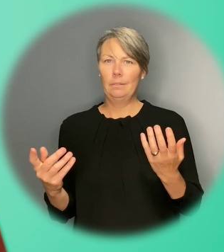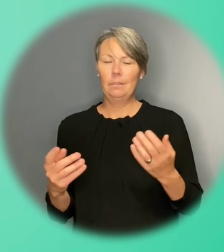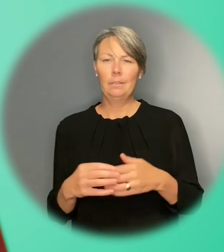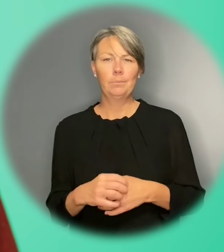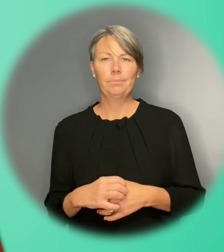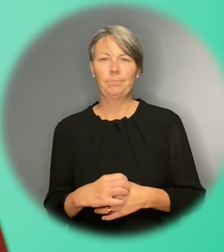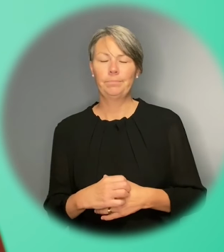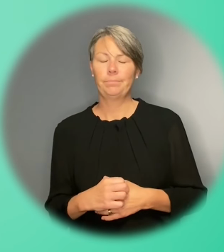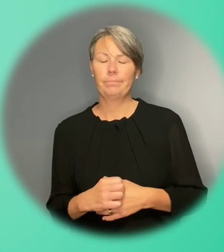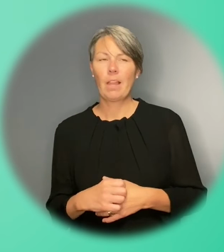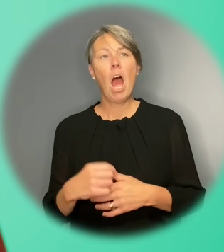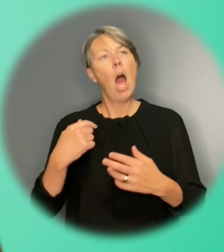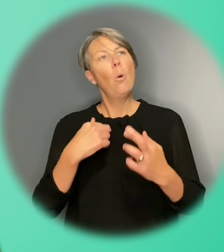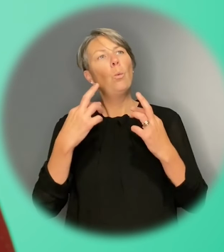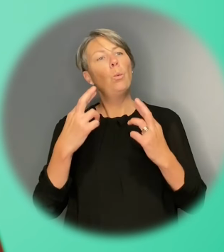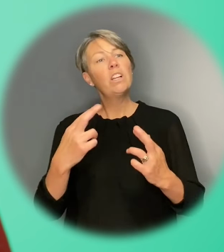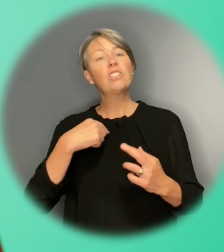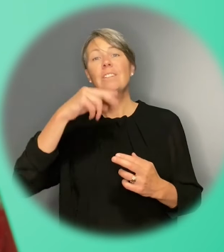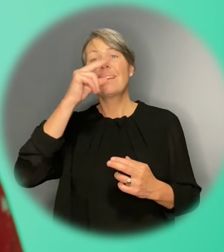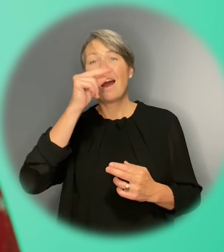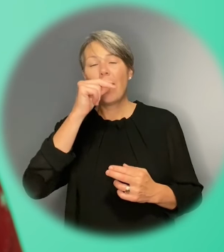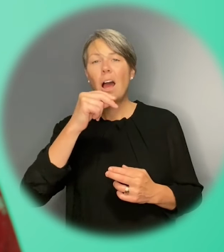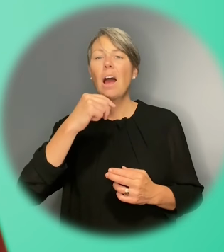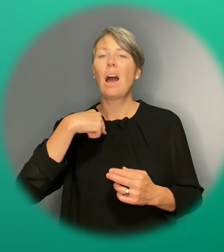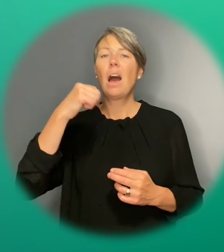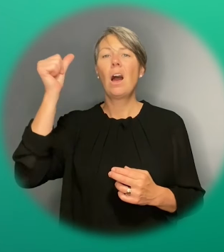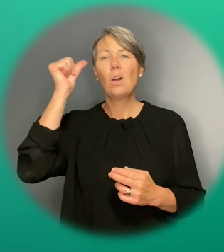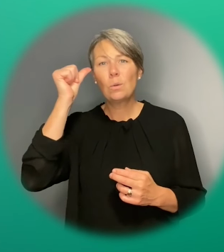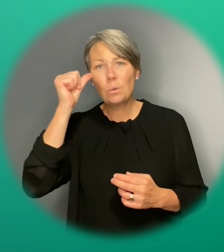just more about in general that yes you have your own agency including being